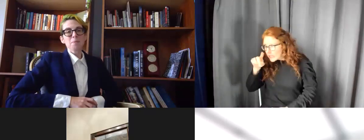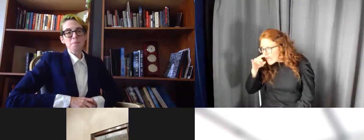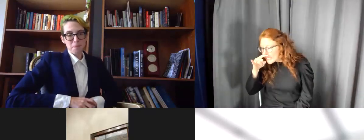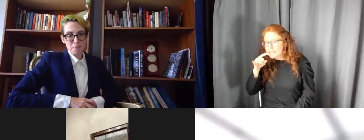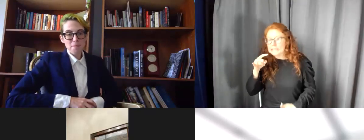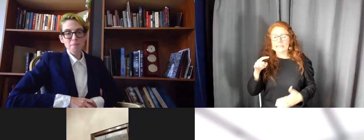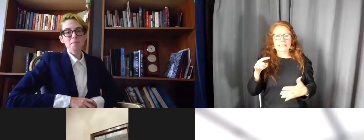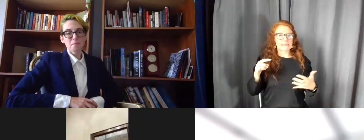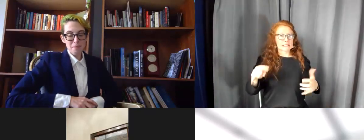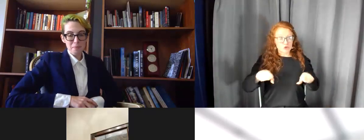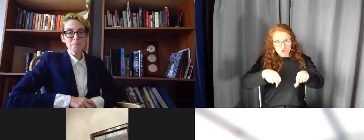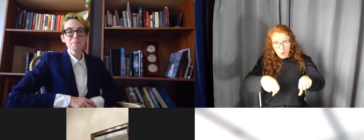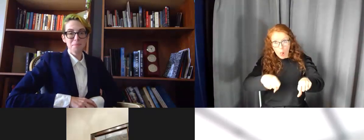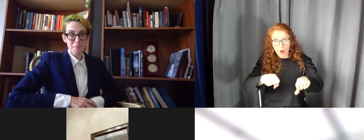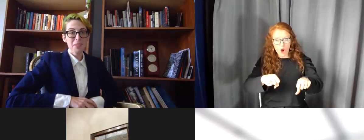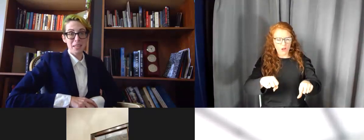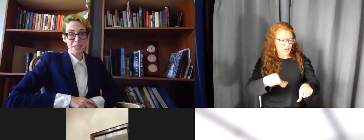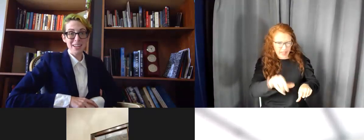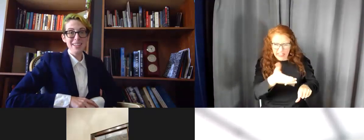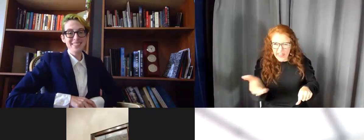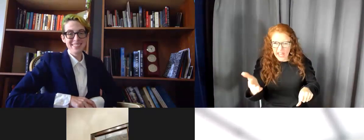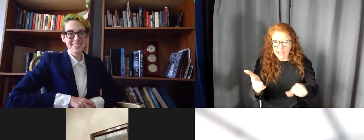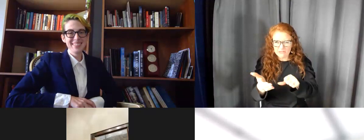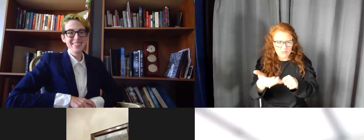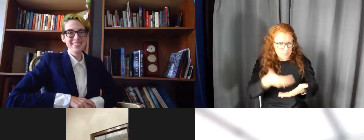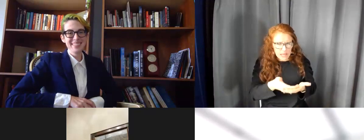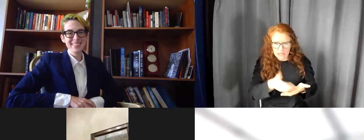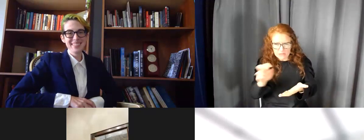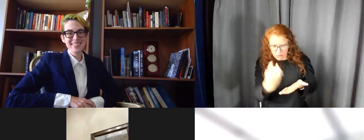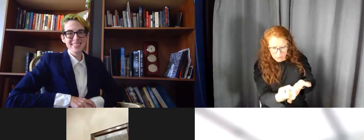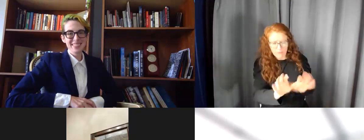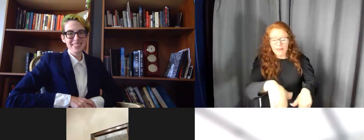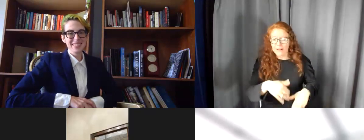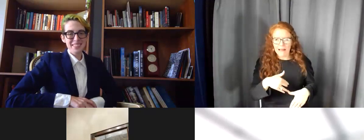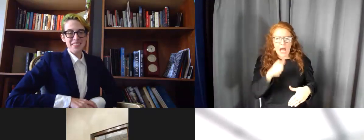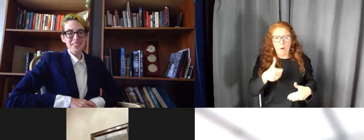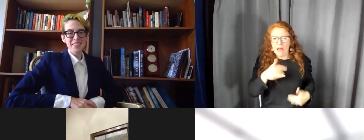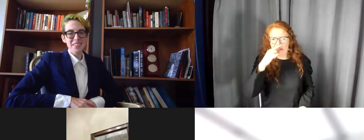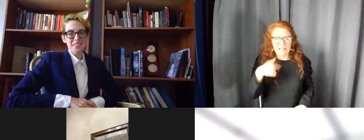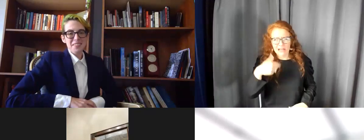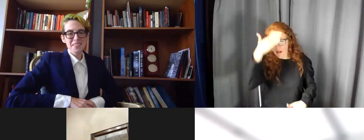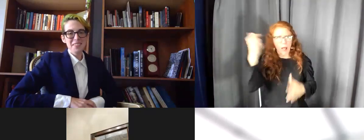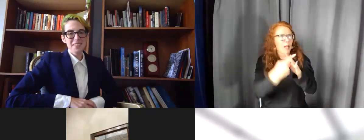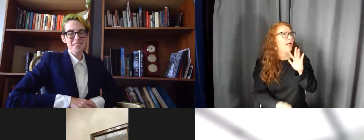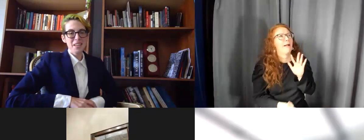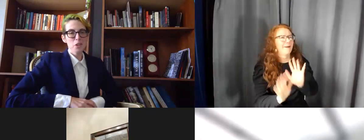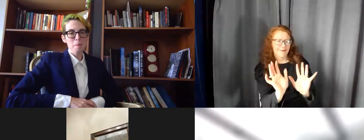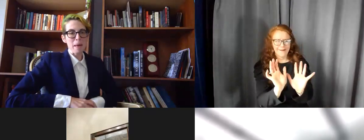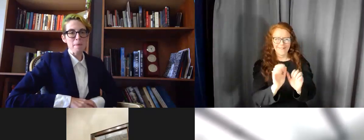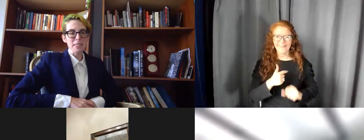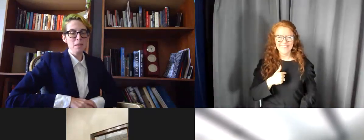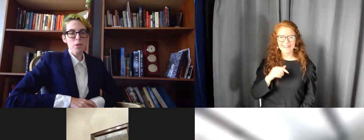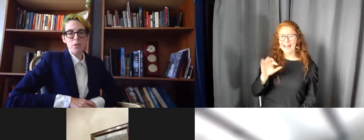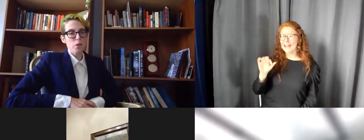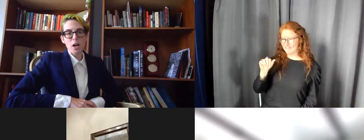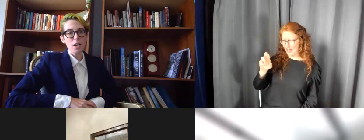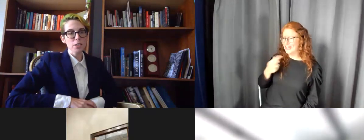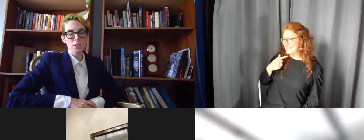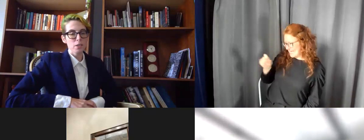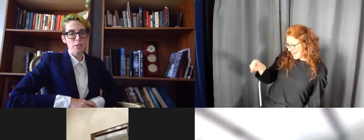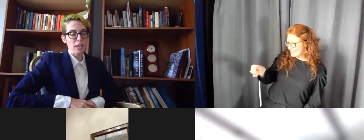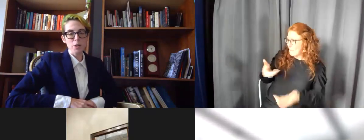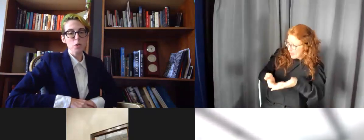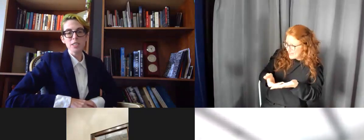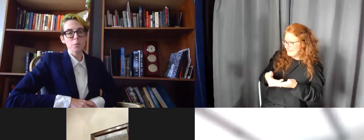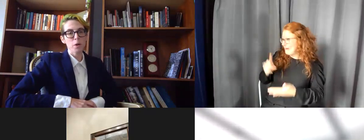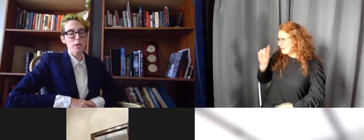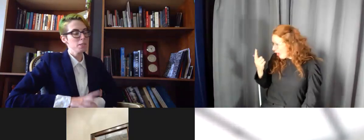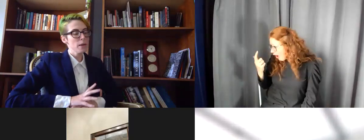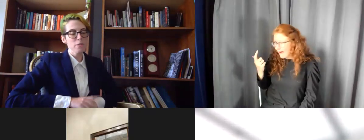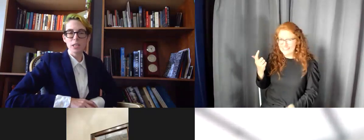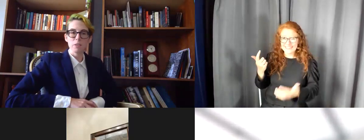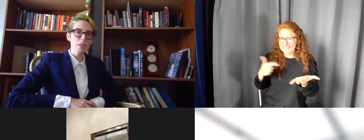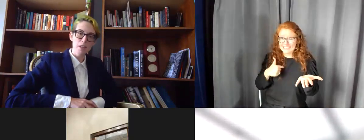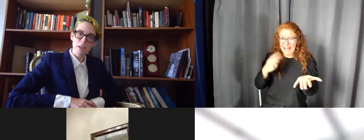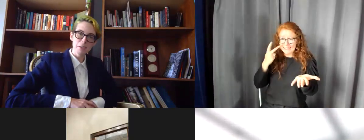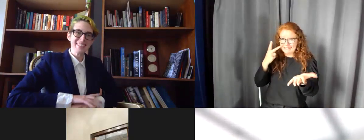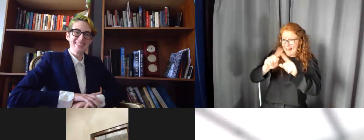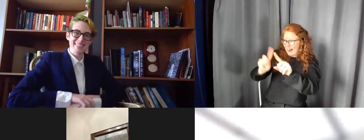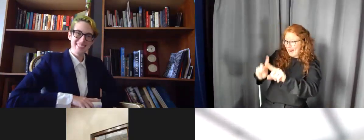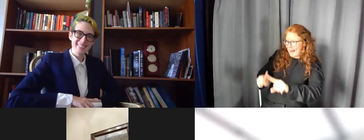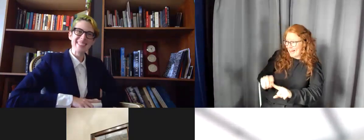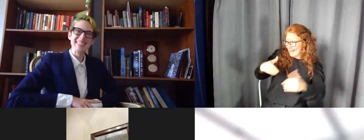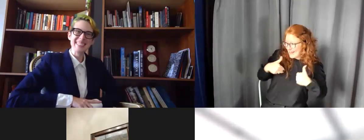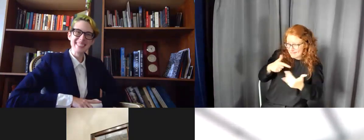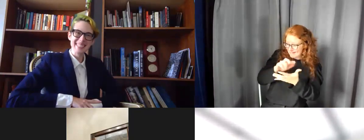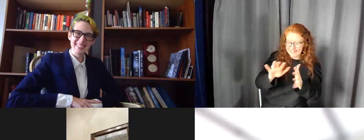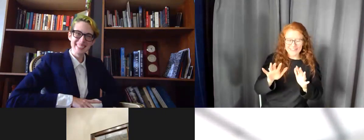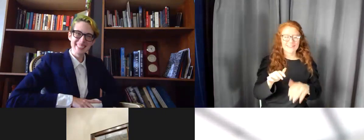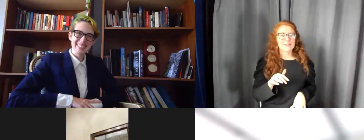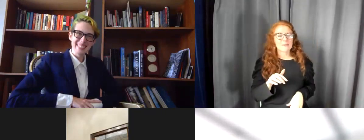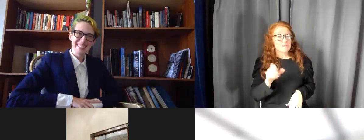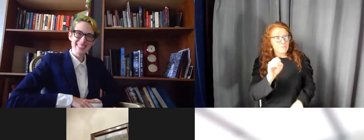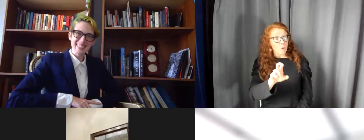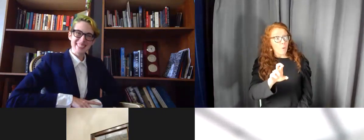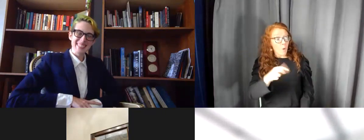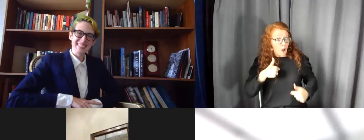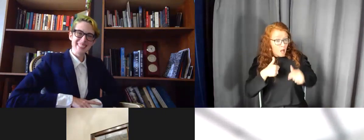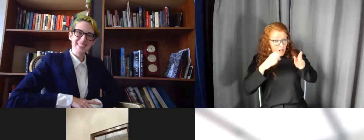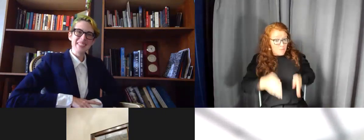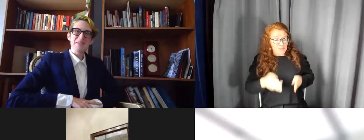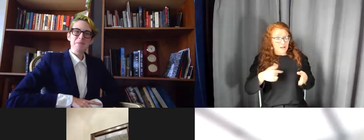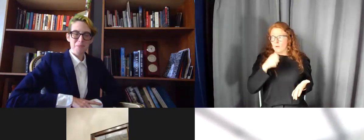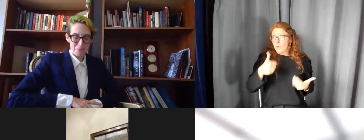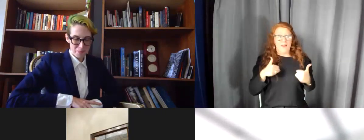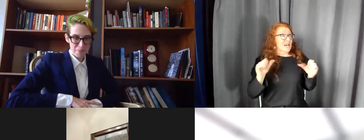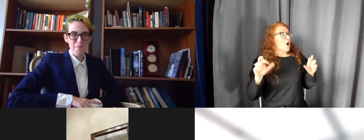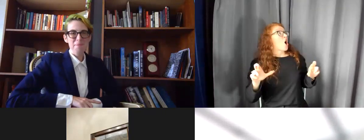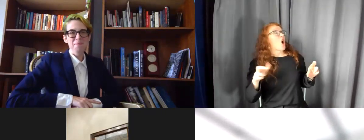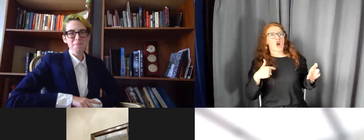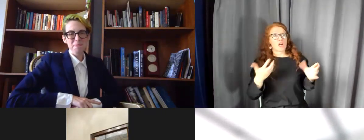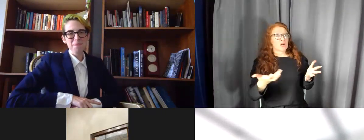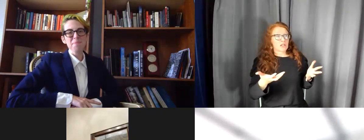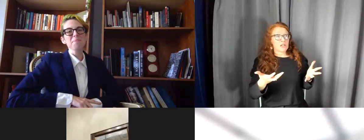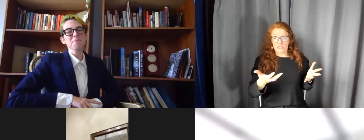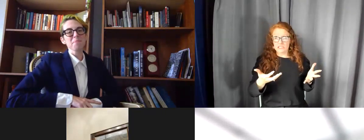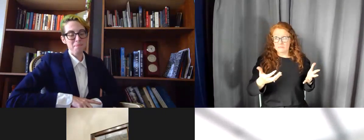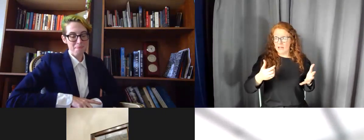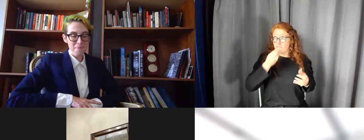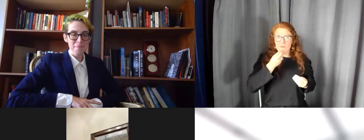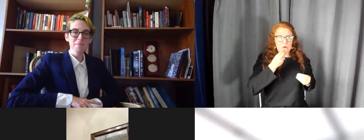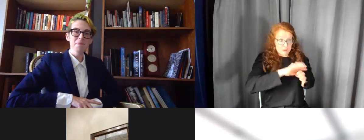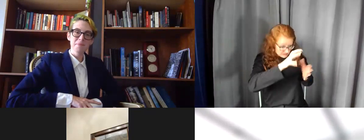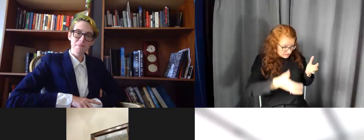Farrah Garland: stroller things. So you put babies in. I don't know kids. I forgot what it was militarily. She's a babies in the or or dogs, or I one once. Whatever is clever, you know. Yeah, yeah. Or if you're a person who doesn't have a car and you need public transportation, and you have this cart full of groceries like a rampant is great